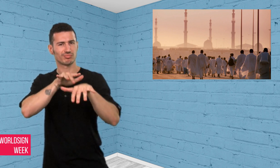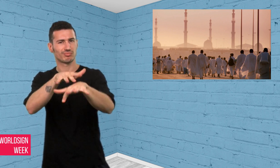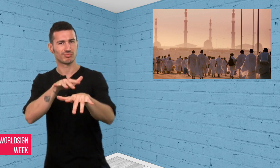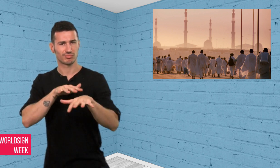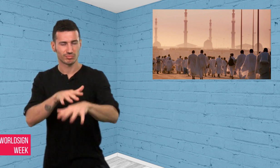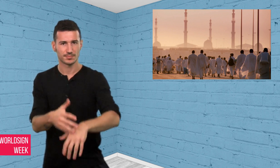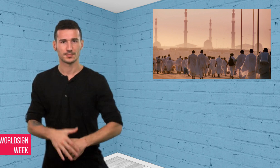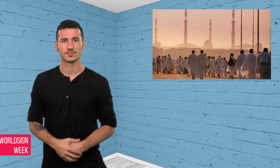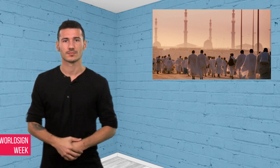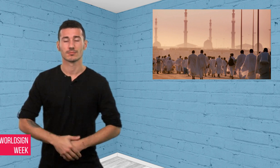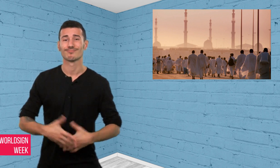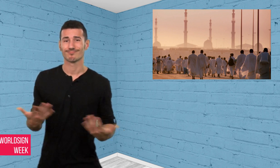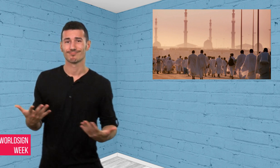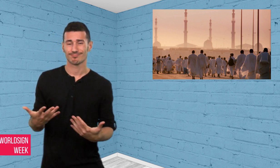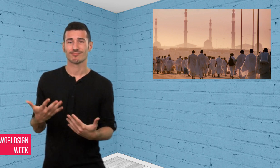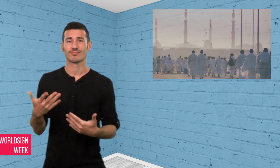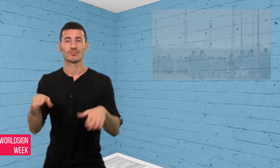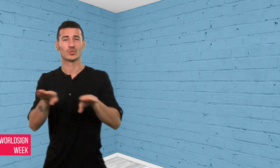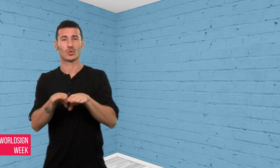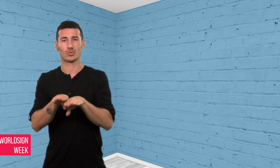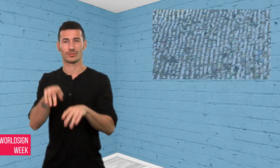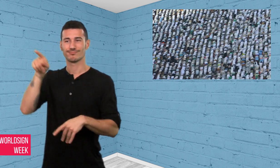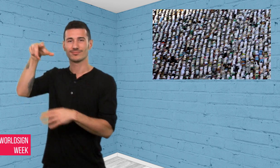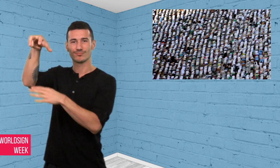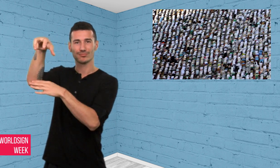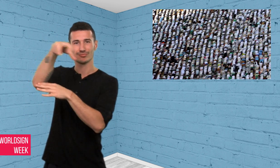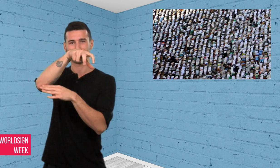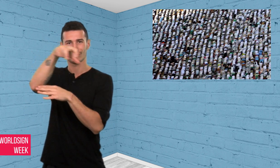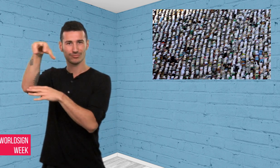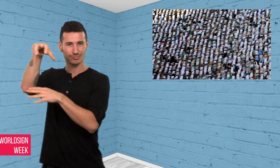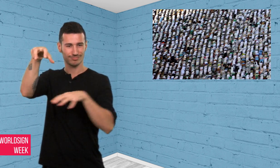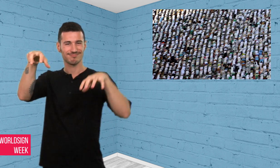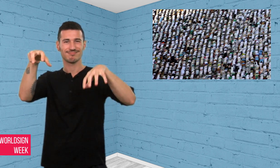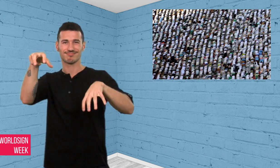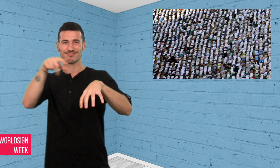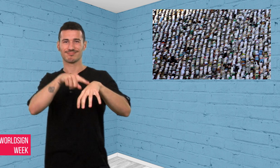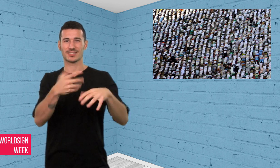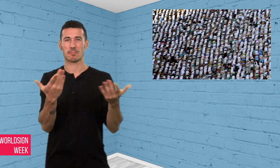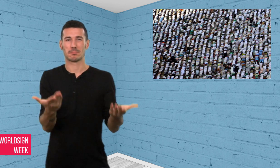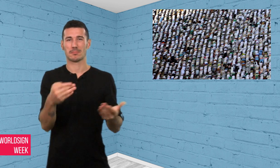Also last year, a crane collapsed in a